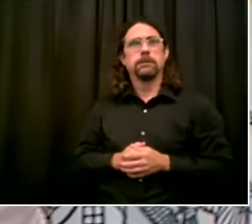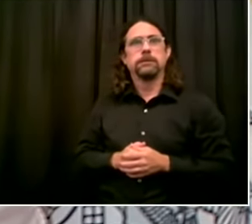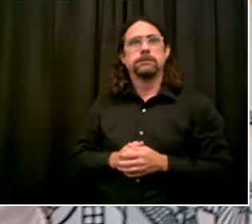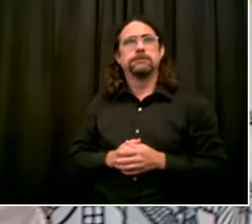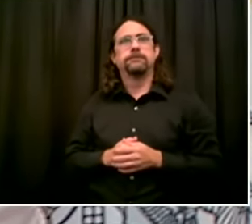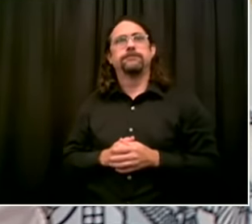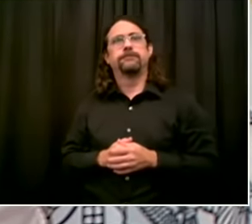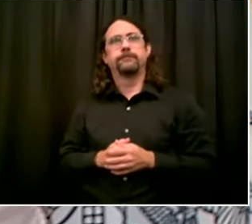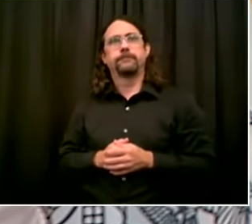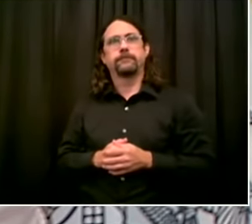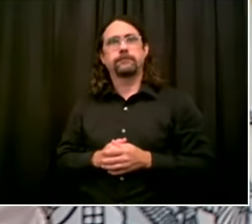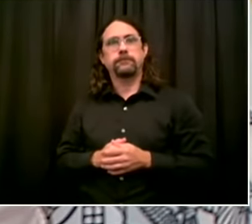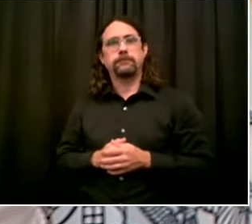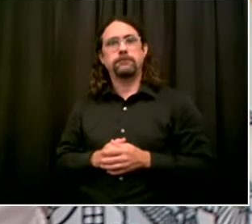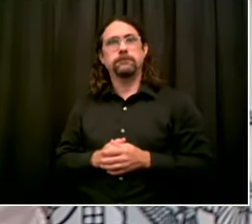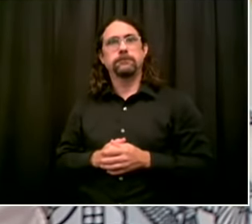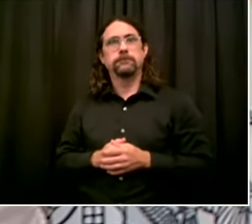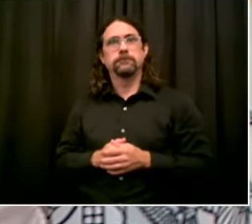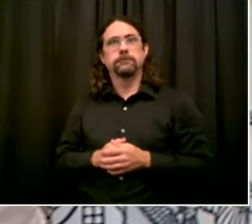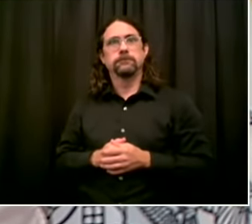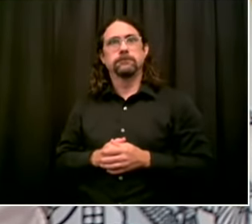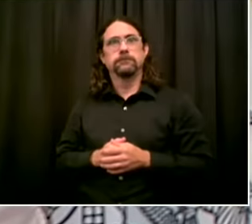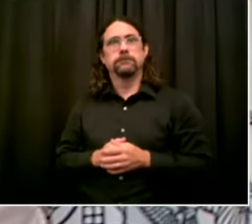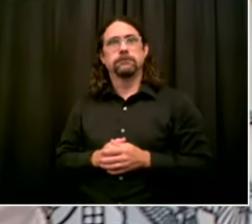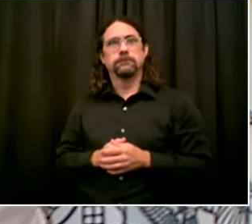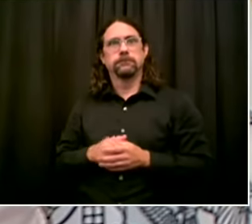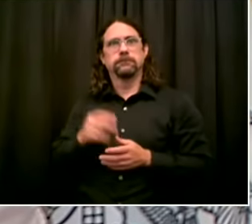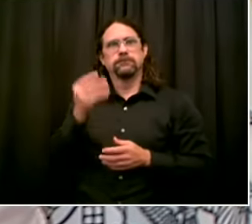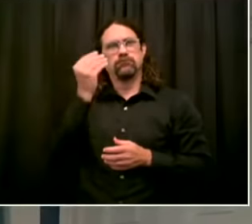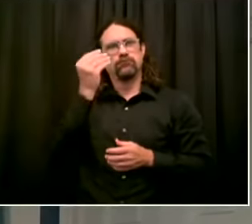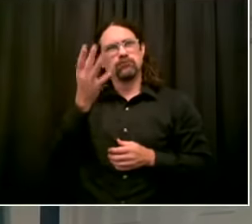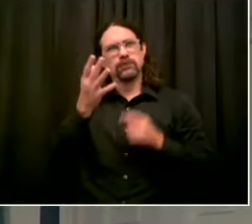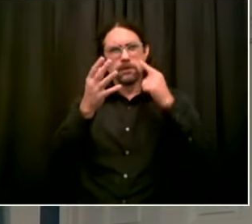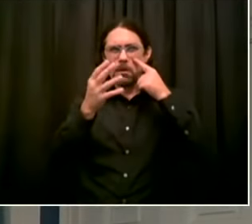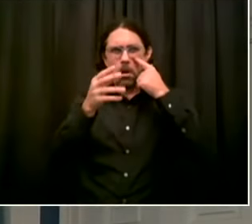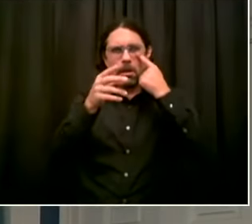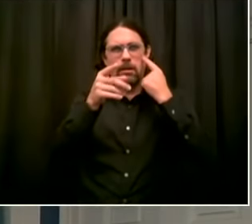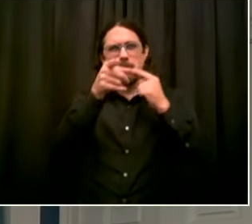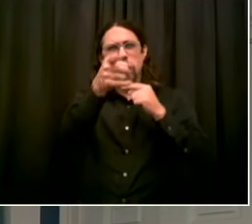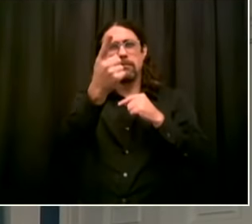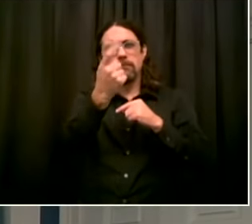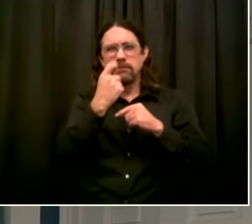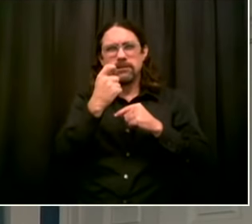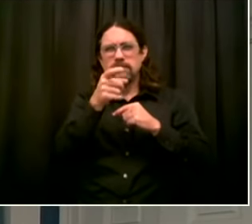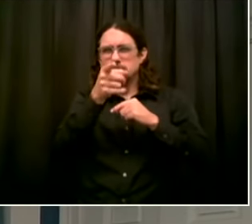FOER XAPLME ON THE CALL WE WERE JUST ON, BIG